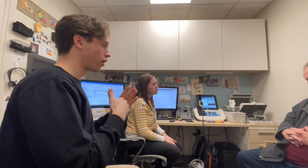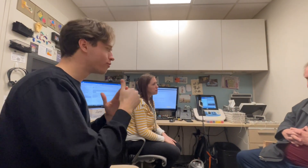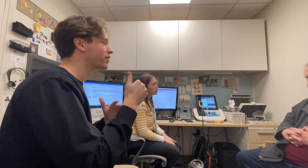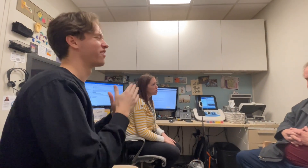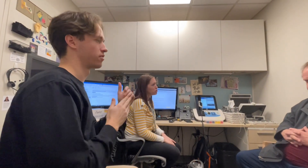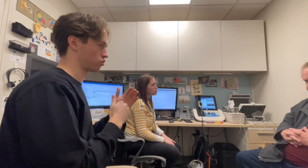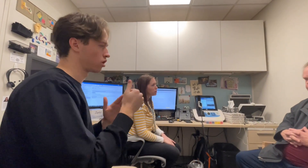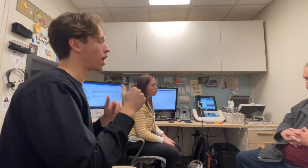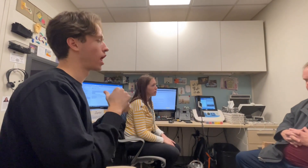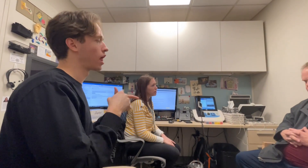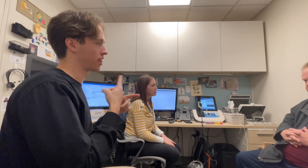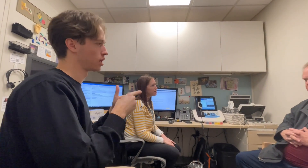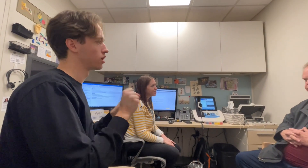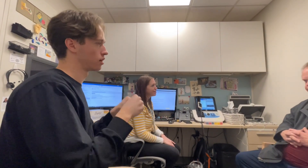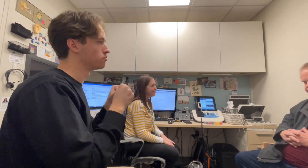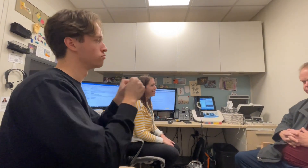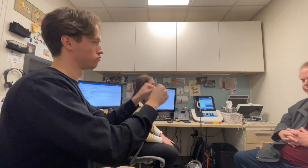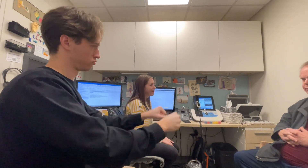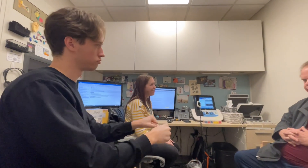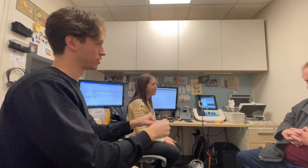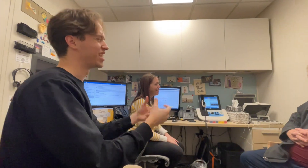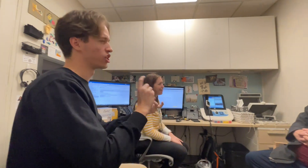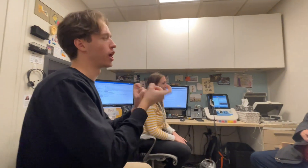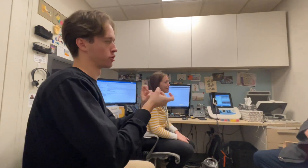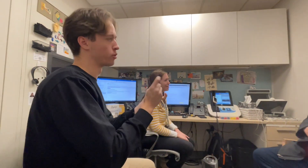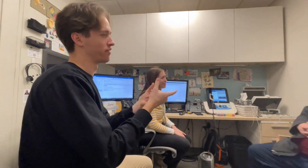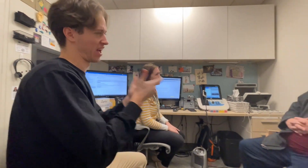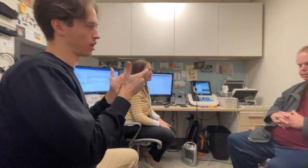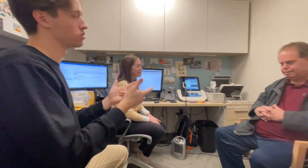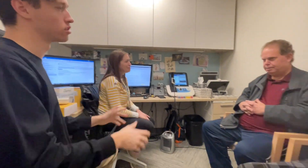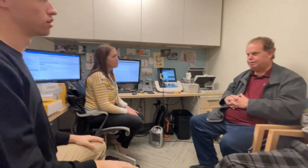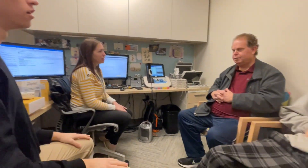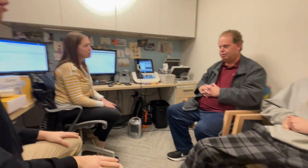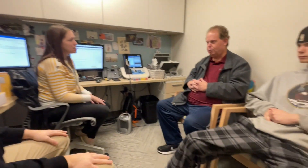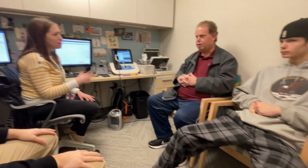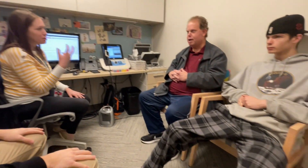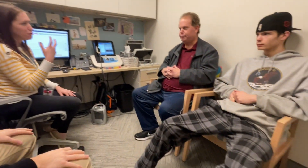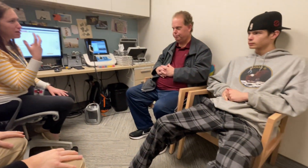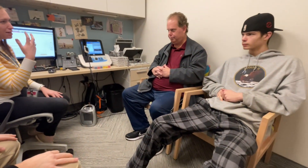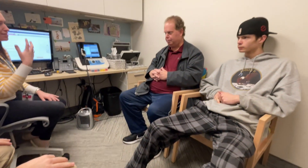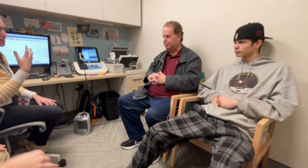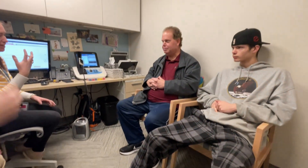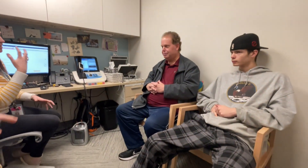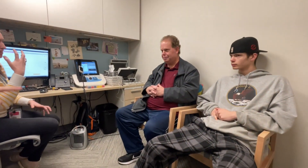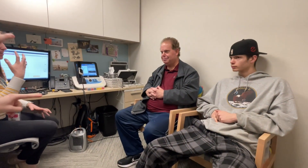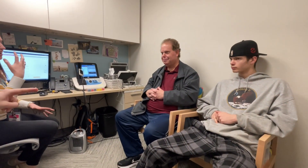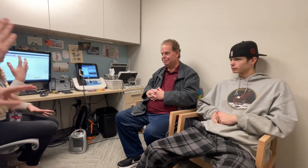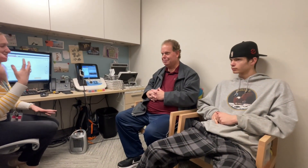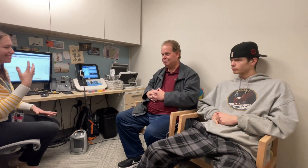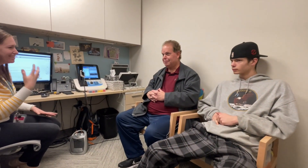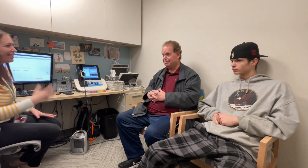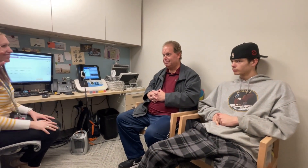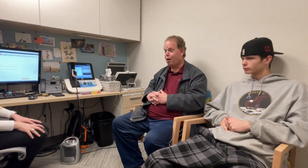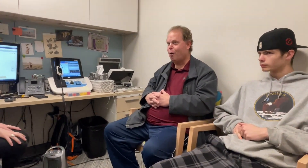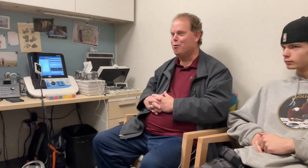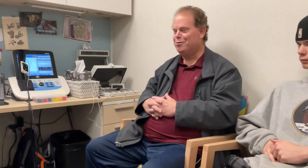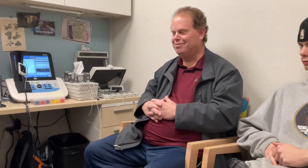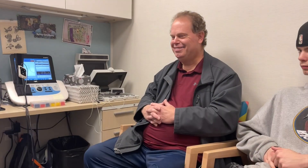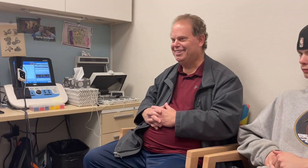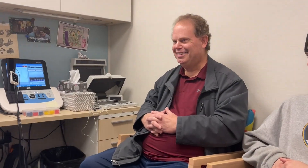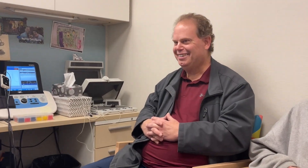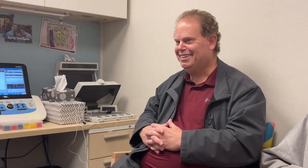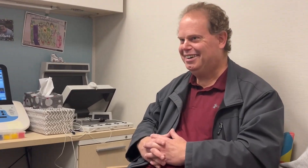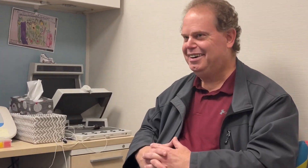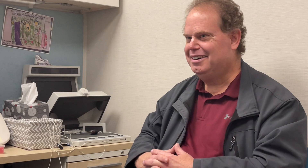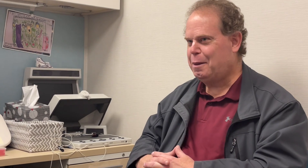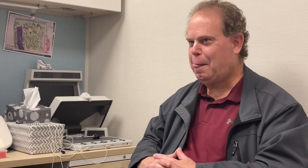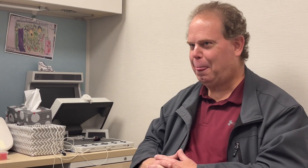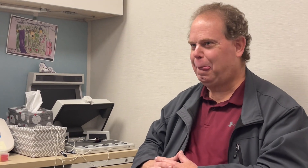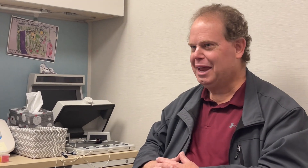it changes pretty quickly yeah yeah but I could see it on your face it got a little loud which